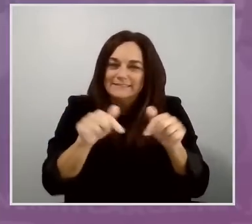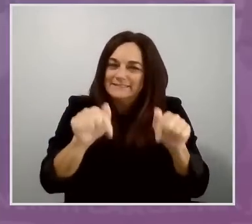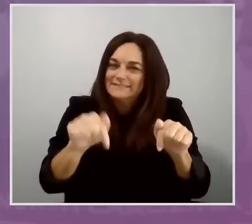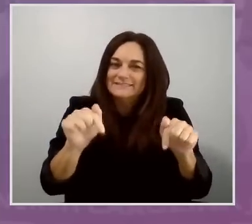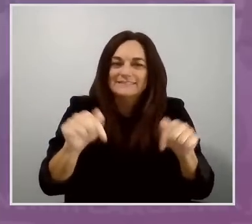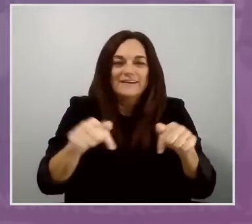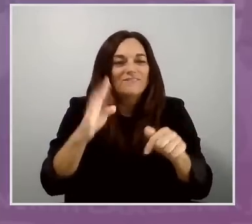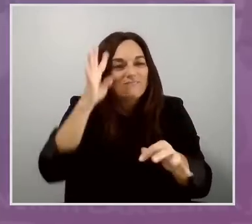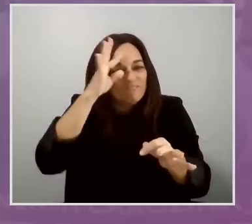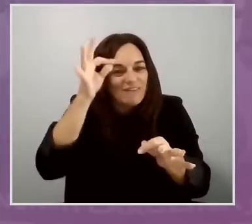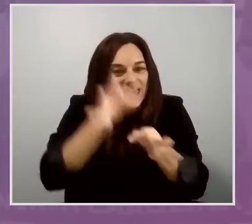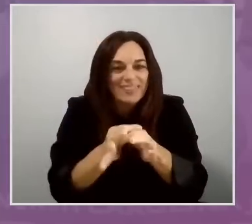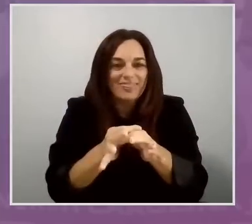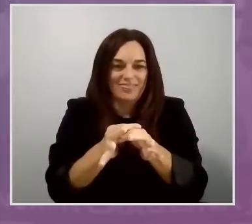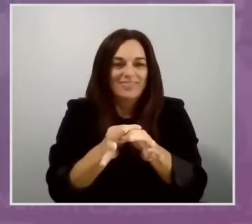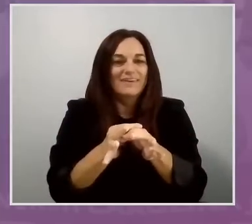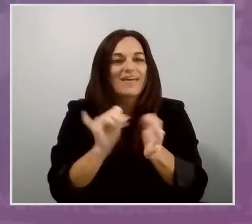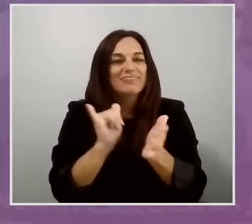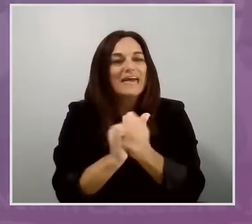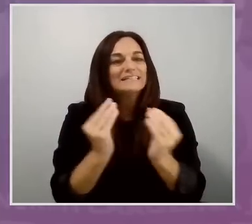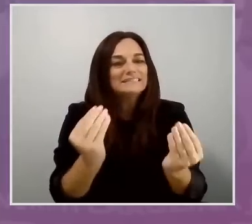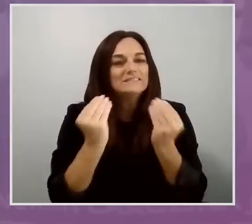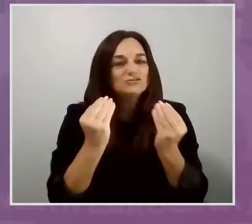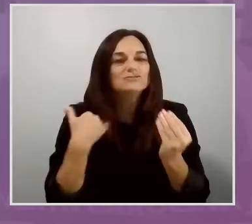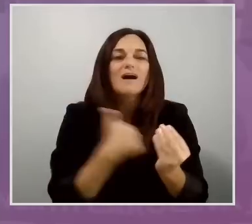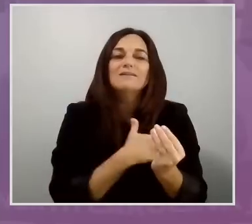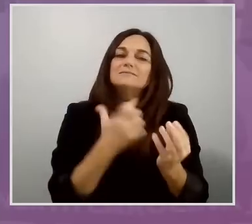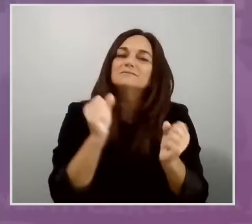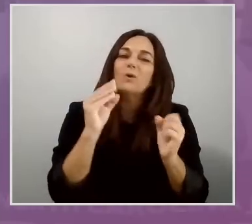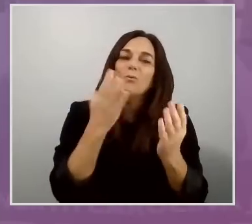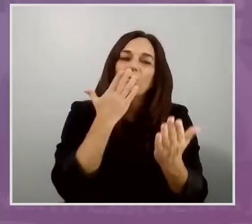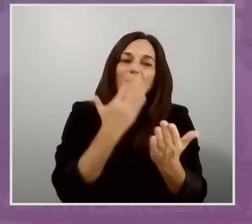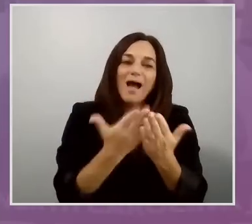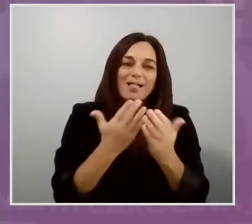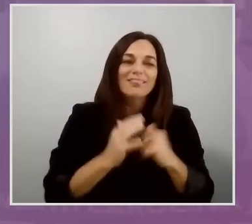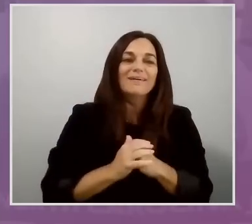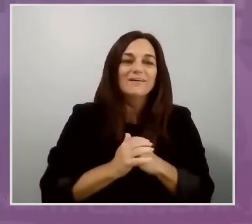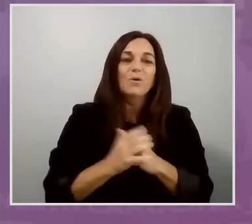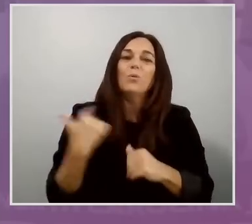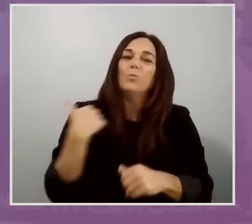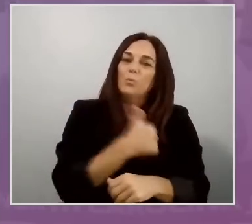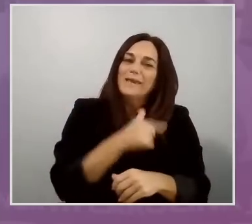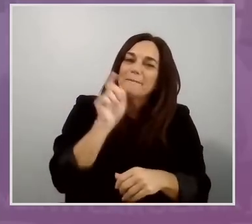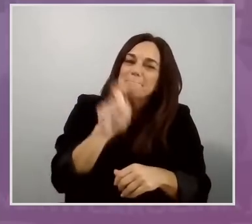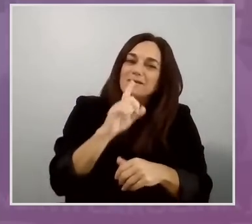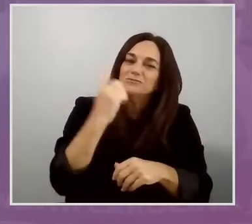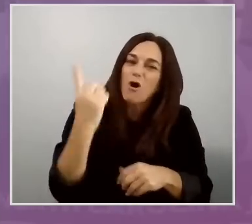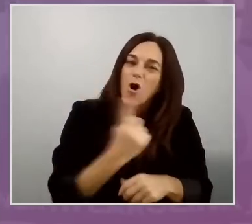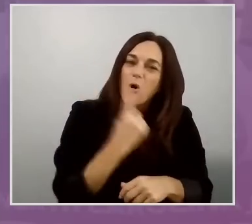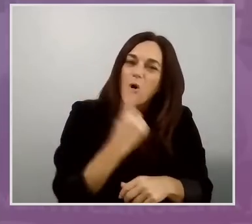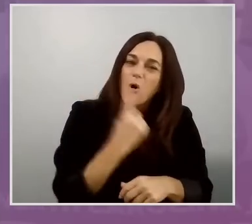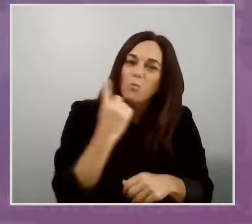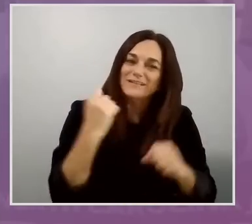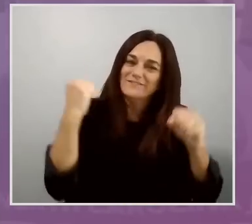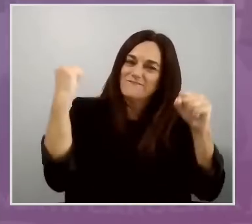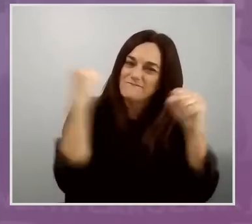OF OUR COUNTRY. IT BEING ROOTED IN A FAITH